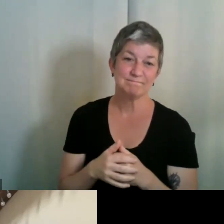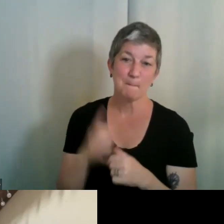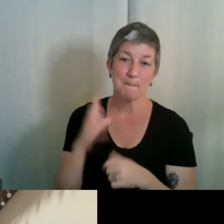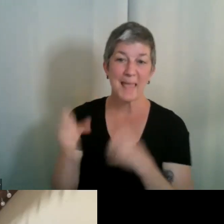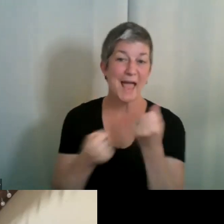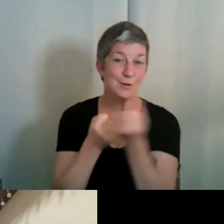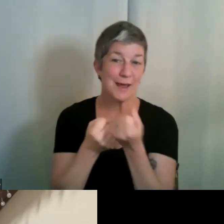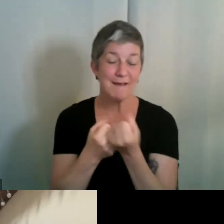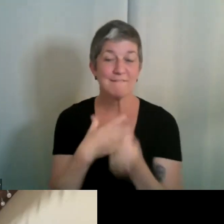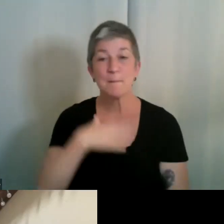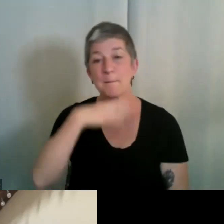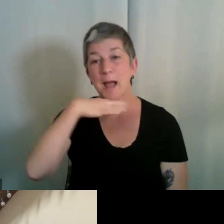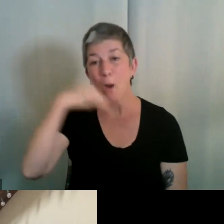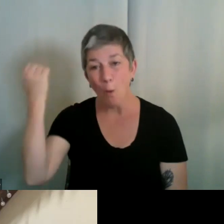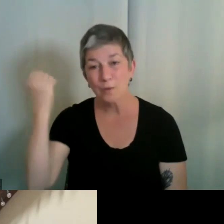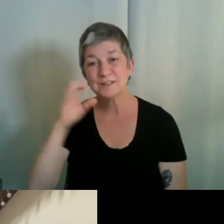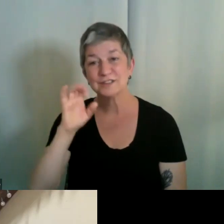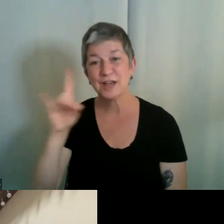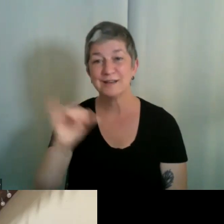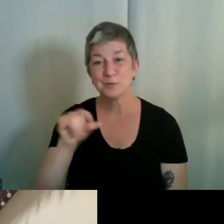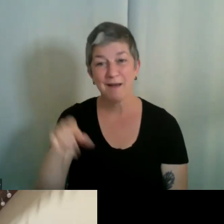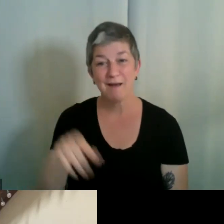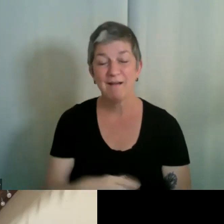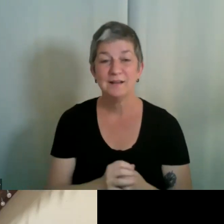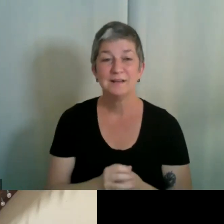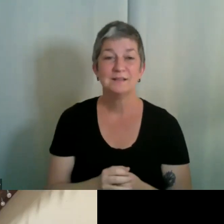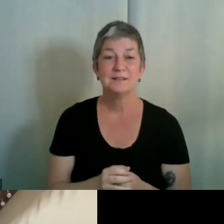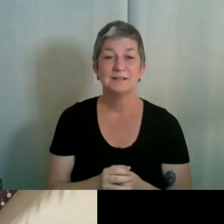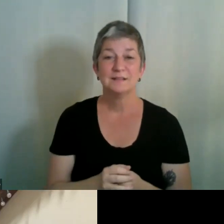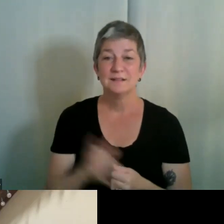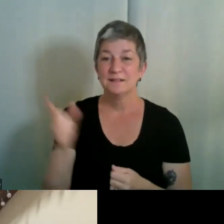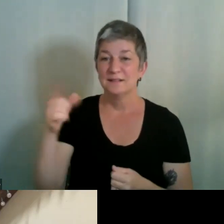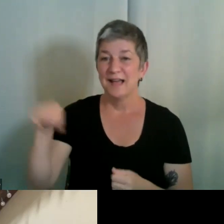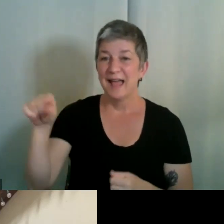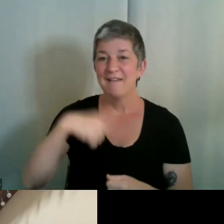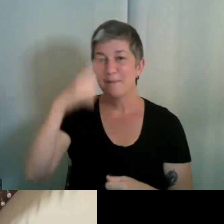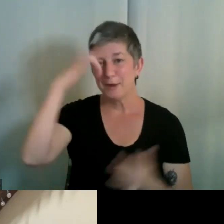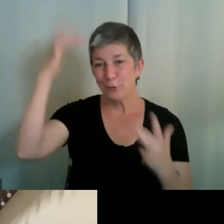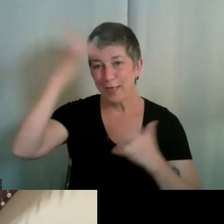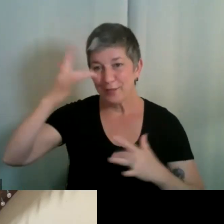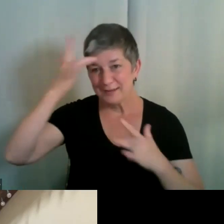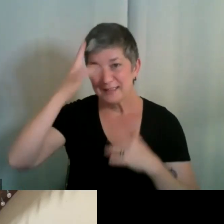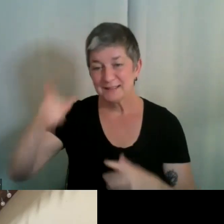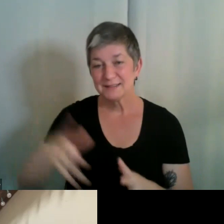my oldest as well. And they have mental illness, and went to